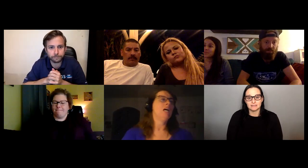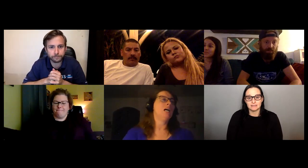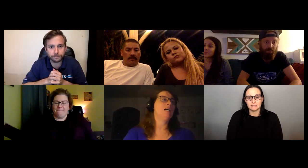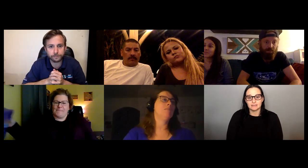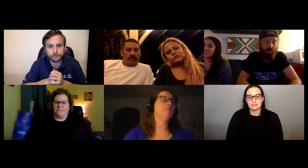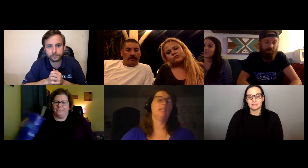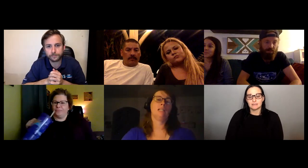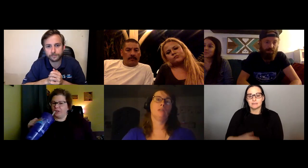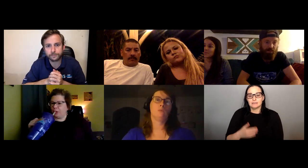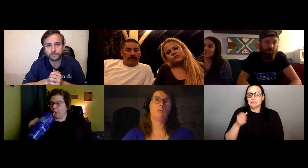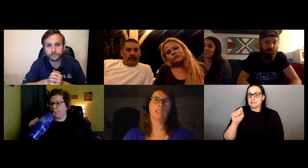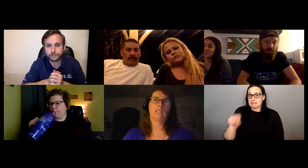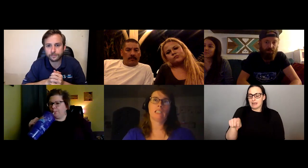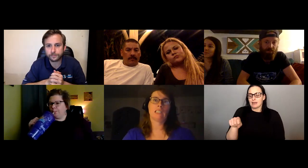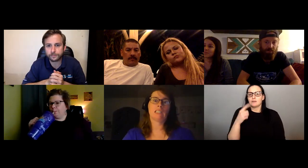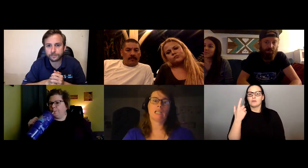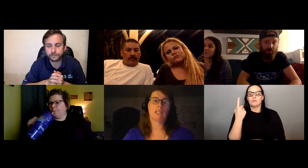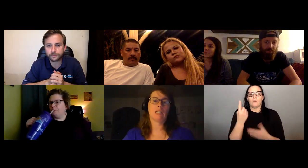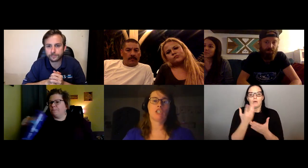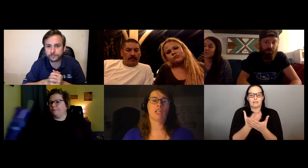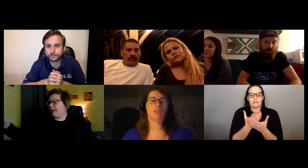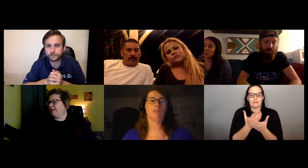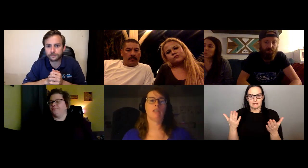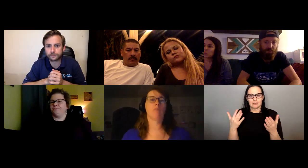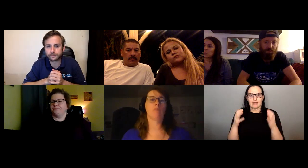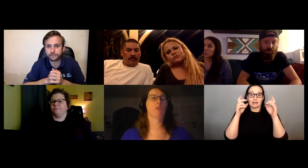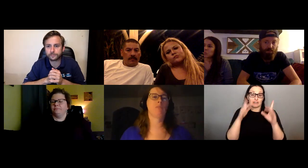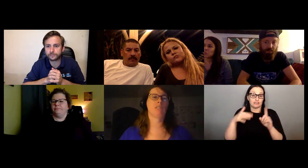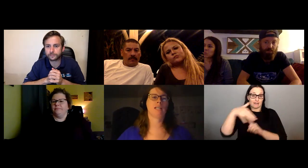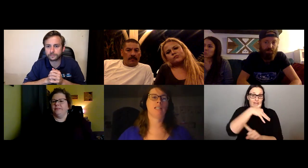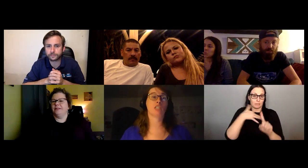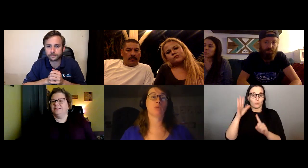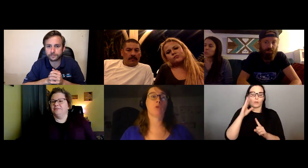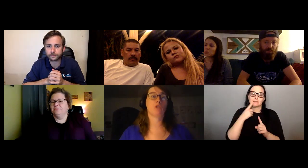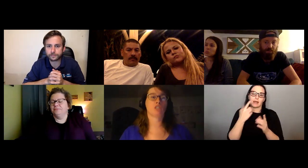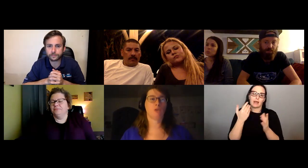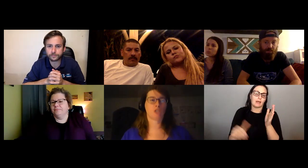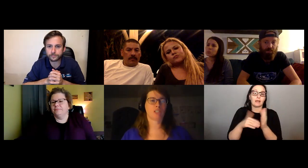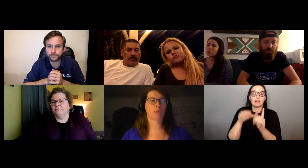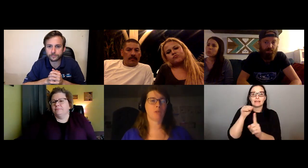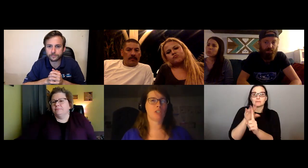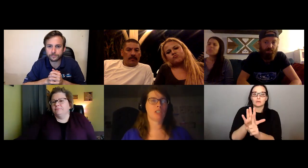um yeah one of the things that the educational environment will keep saying